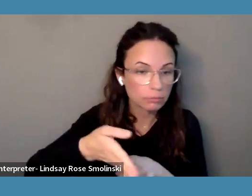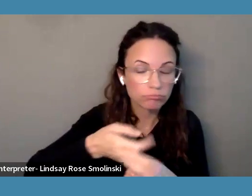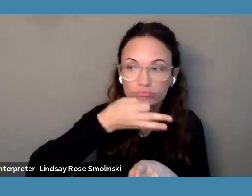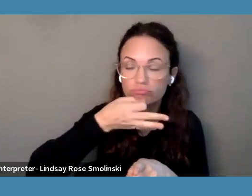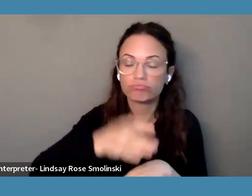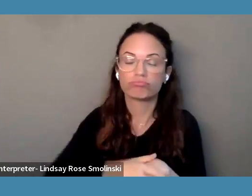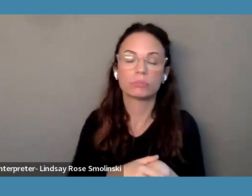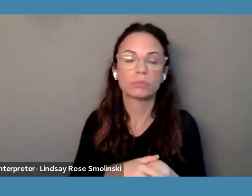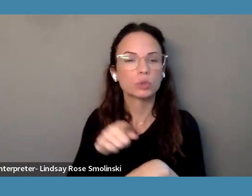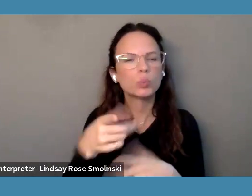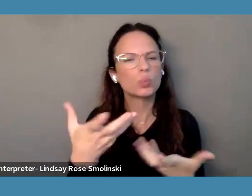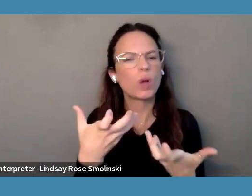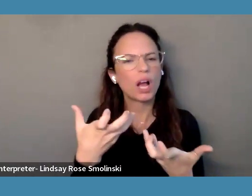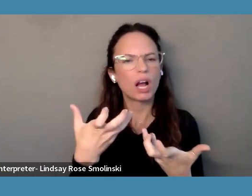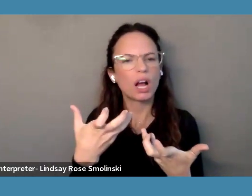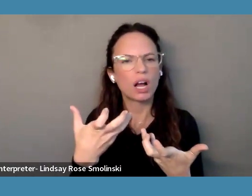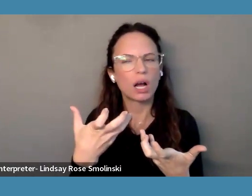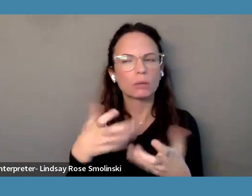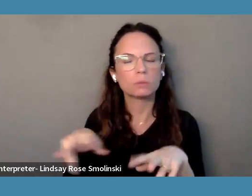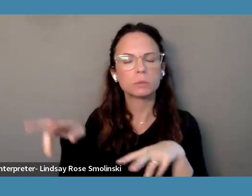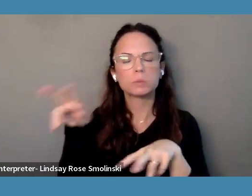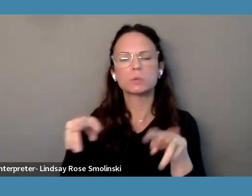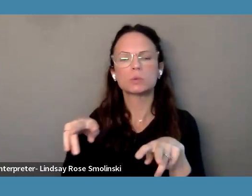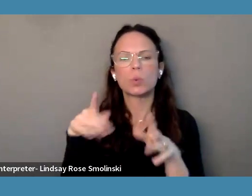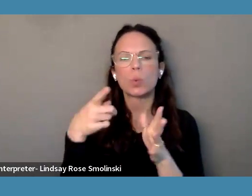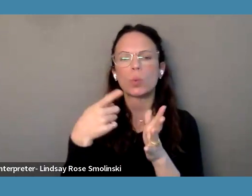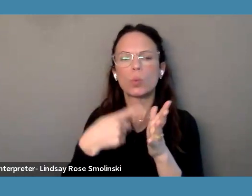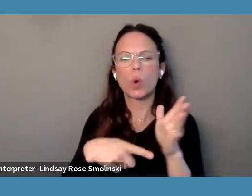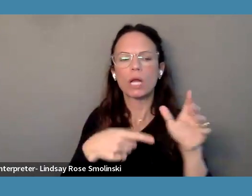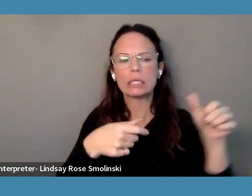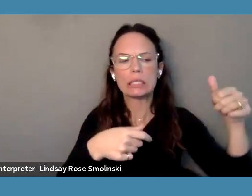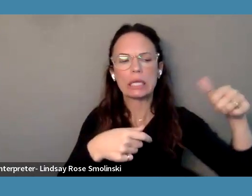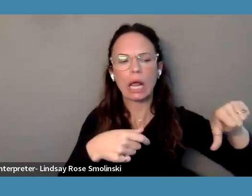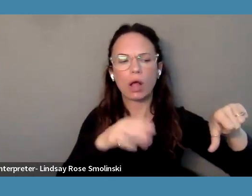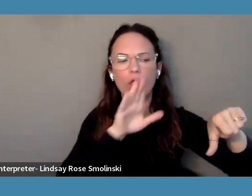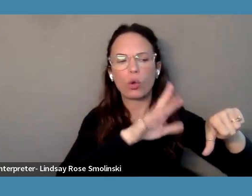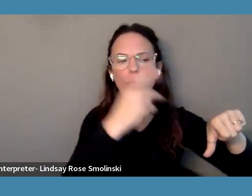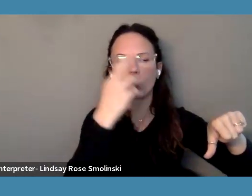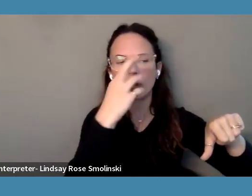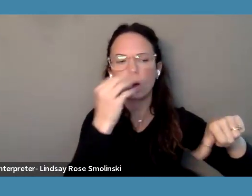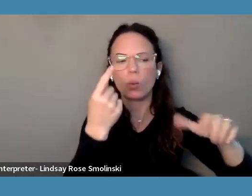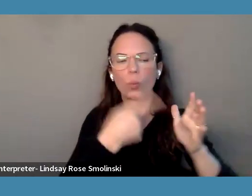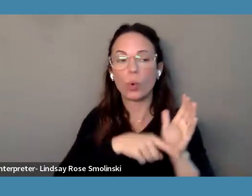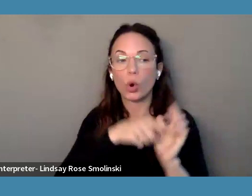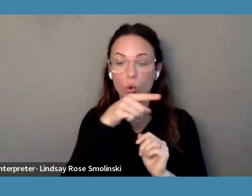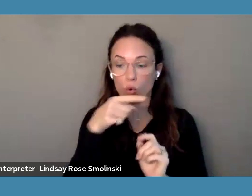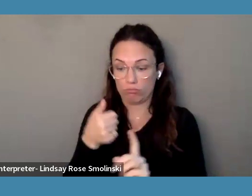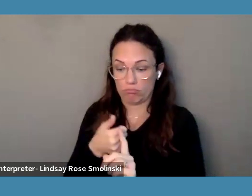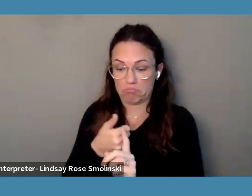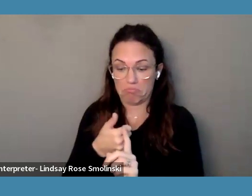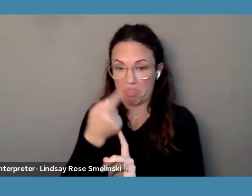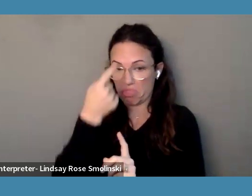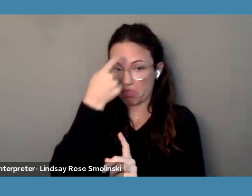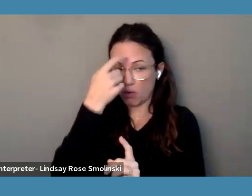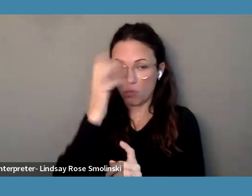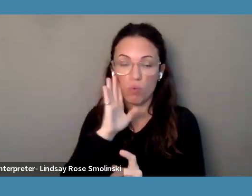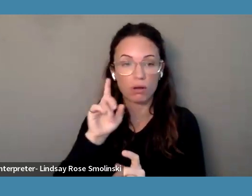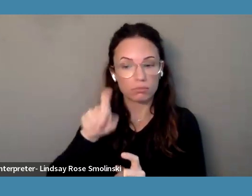You really wanna take a look at what's been denied, what the reasoning is, and what you think you are gonna need to put on as far